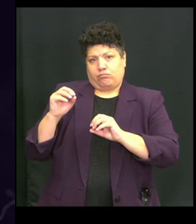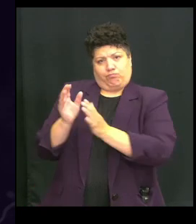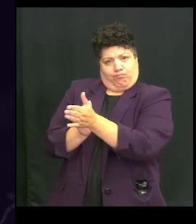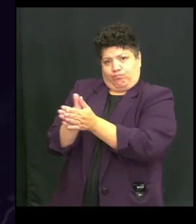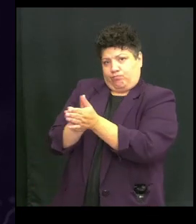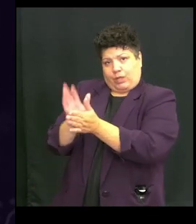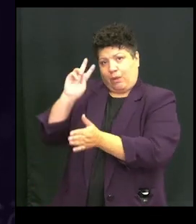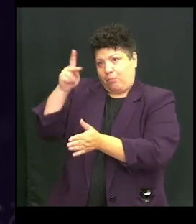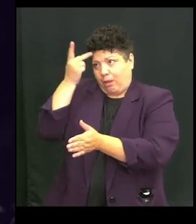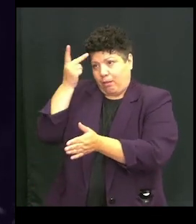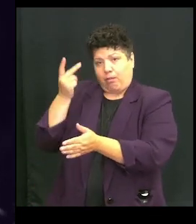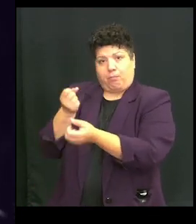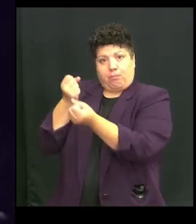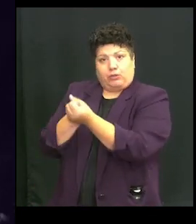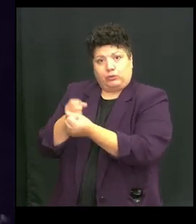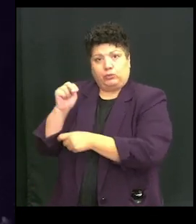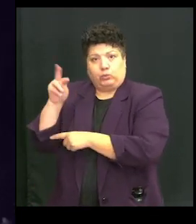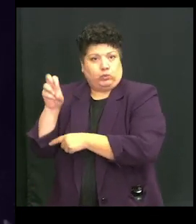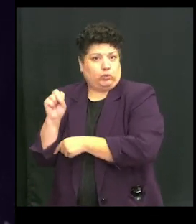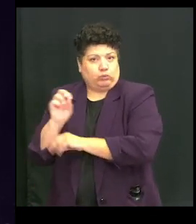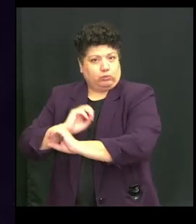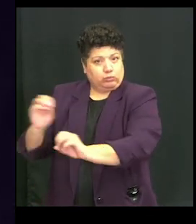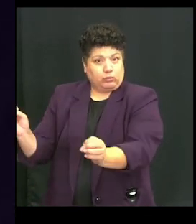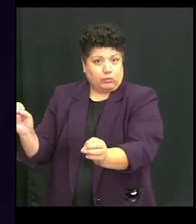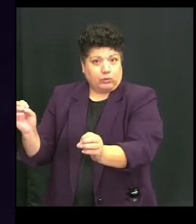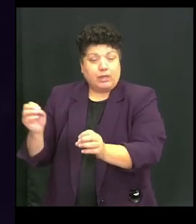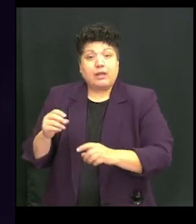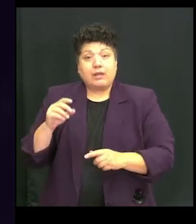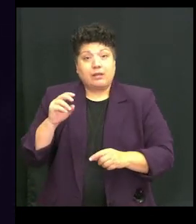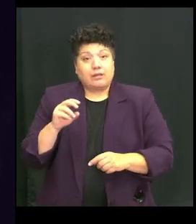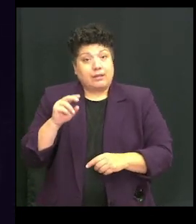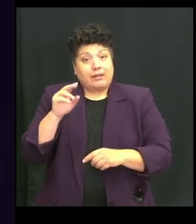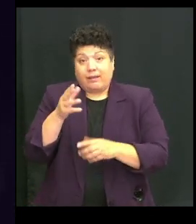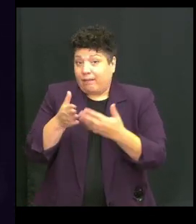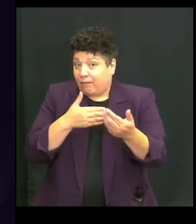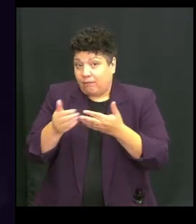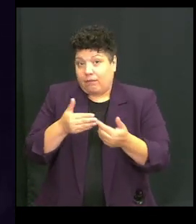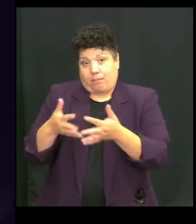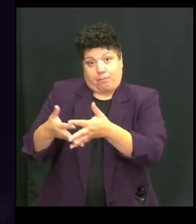And this result holds even when we include American sources like Fox News.